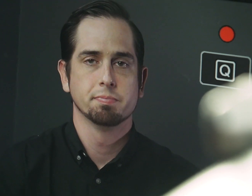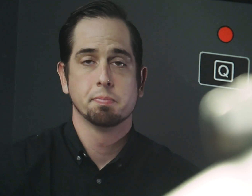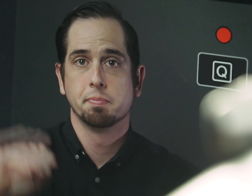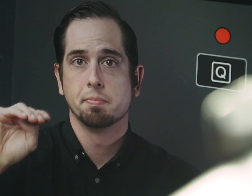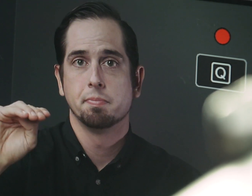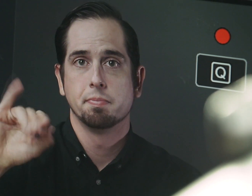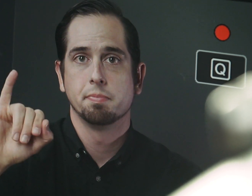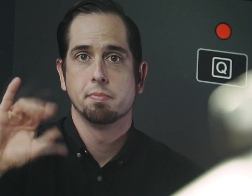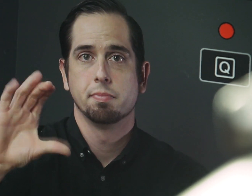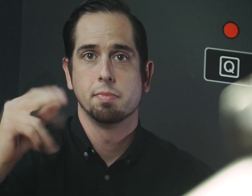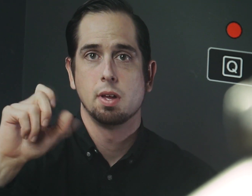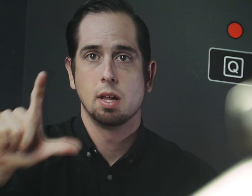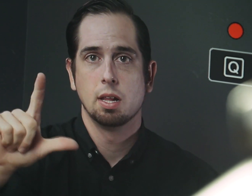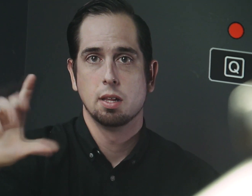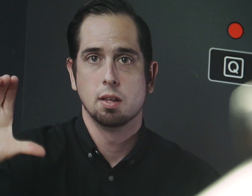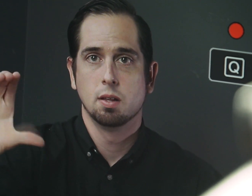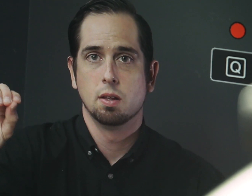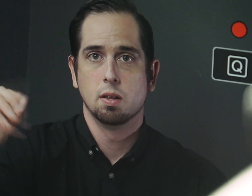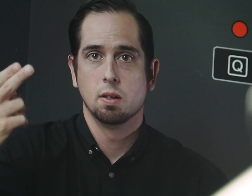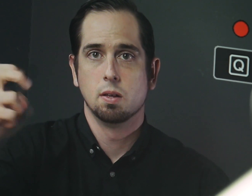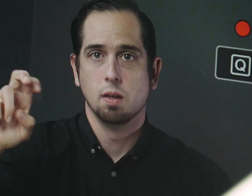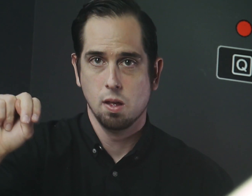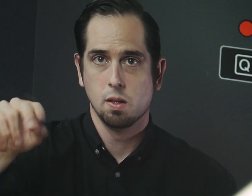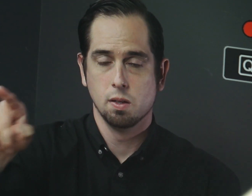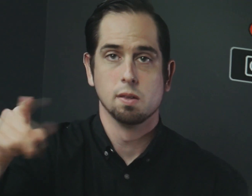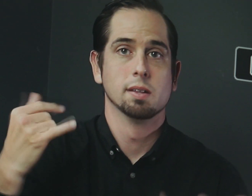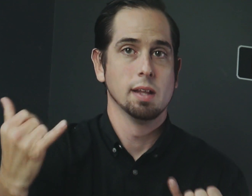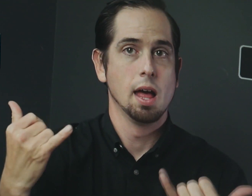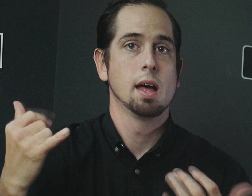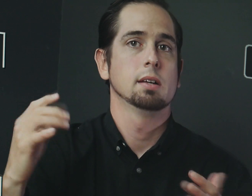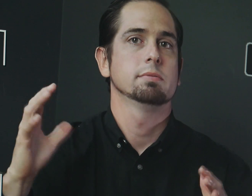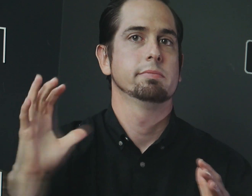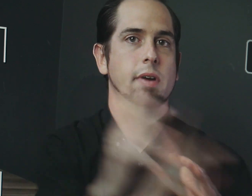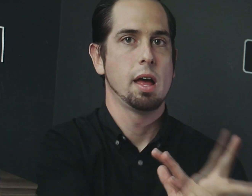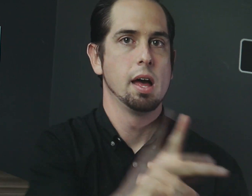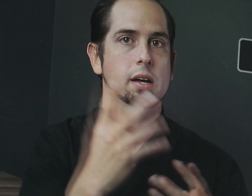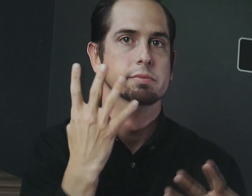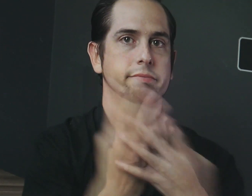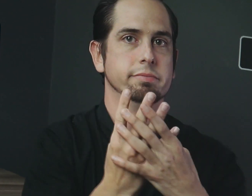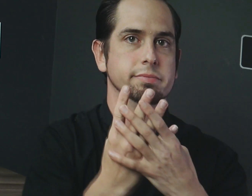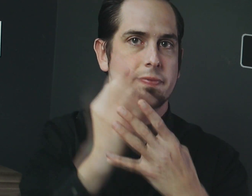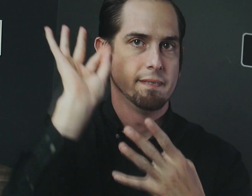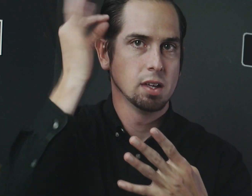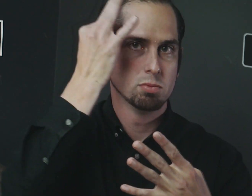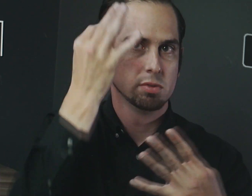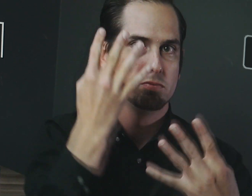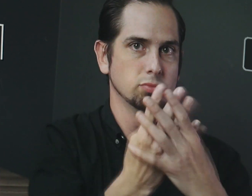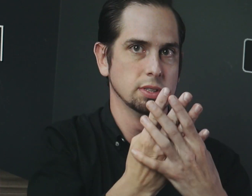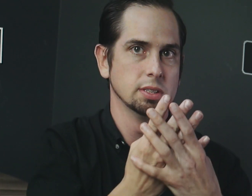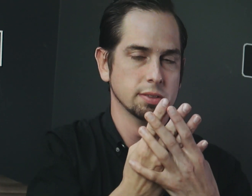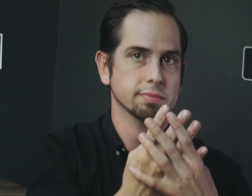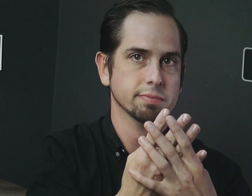(voiceover continues) That means I have to tone down my facial expressions. However, I still emphasize information as needed.